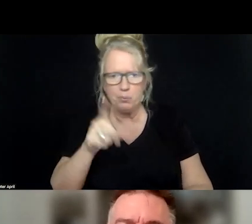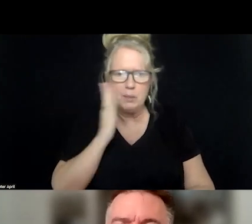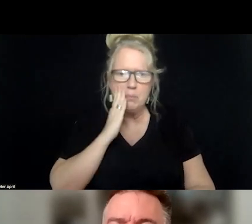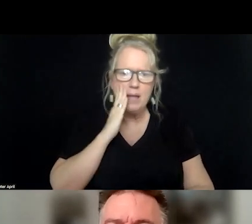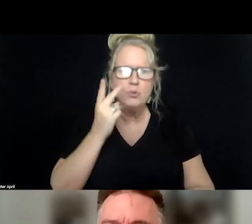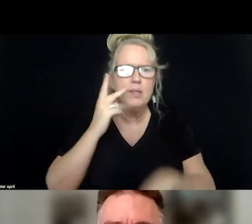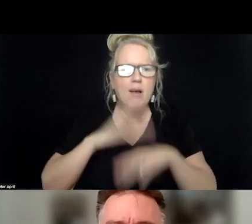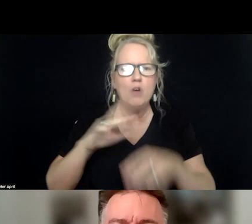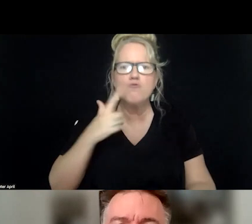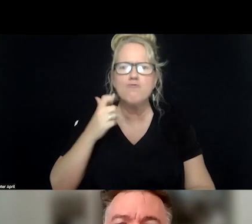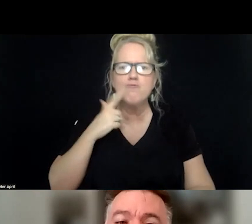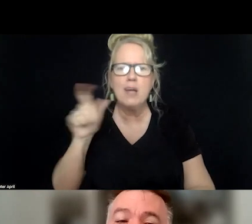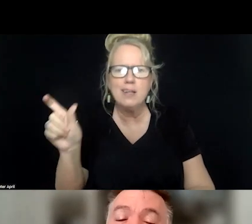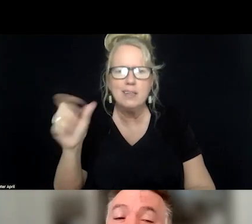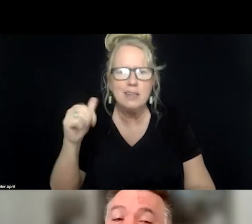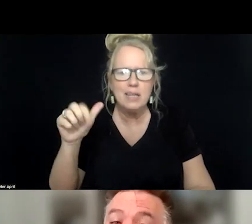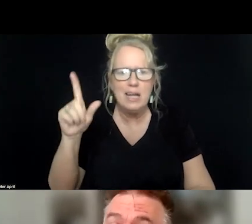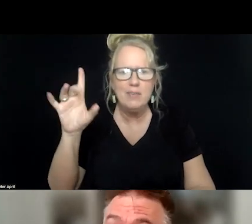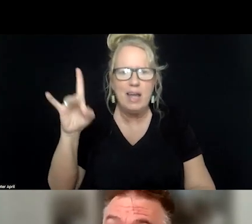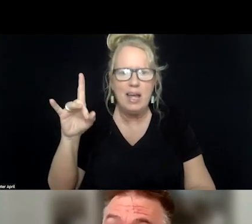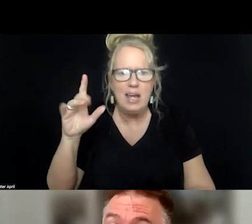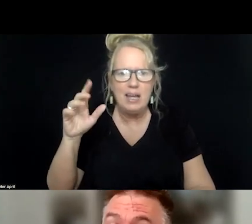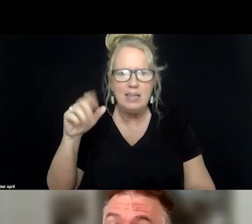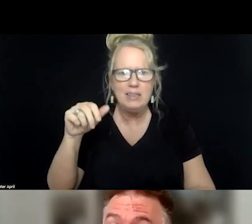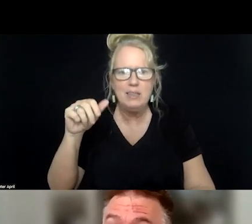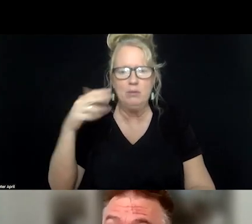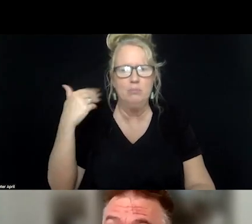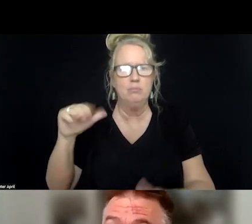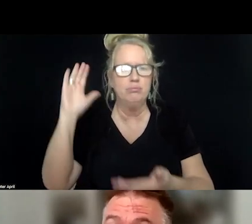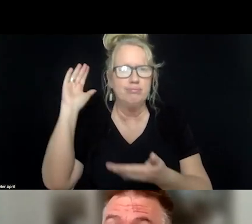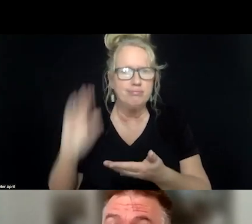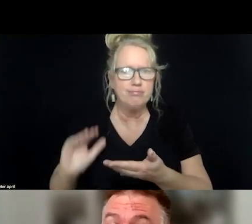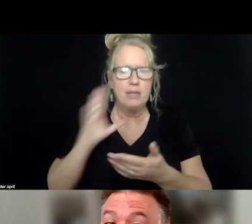THAT THERE IS A DRAMATIC DROP IN THE DEMAND ON THE WORK FORCE AS